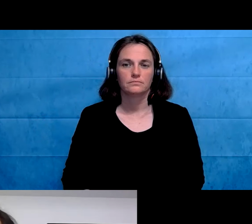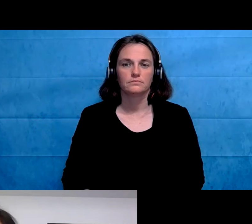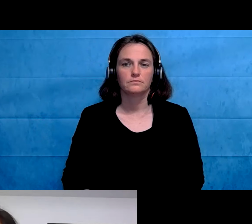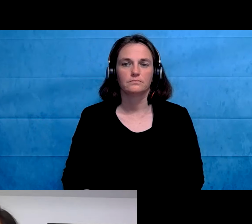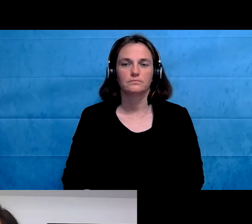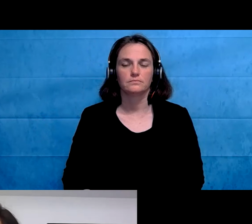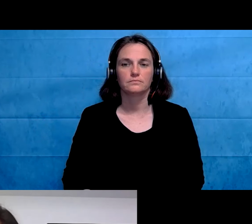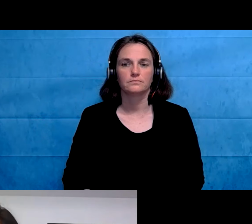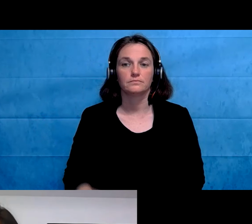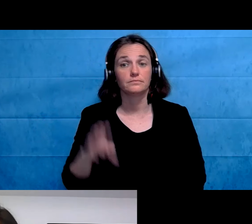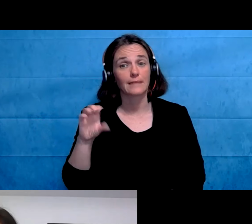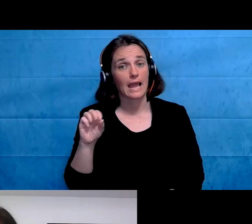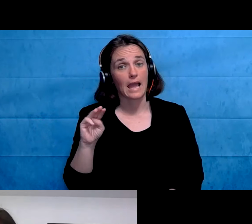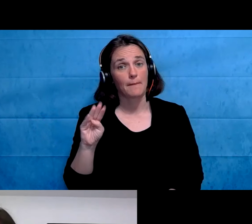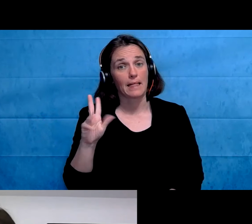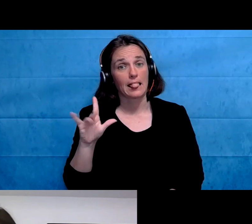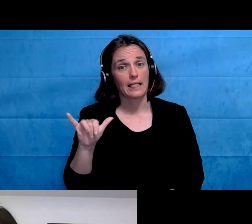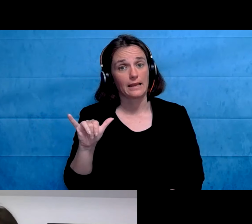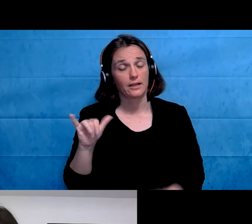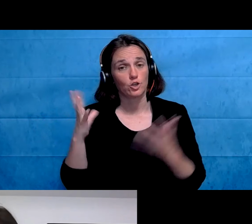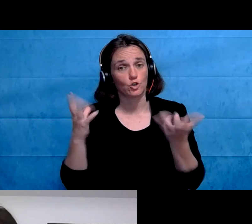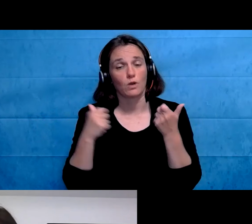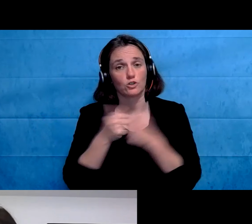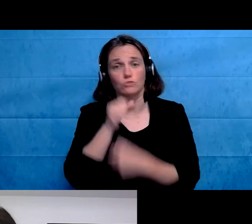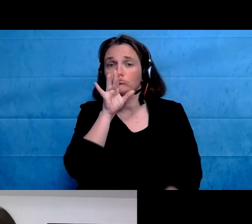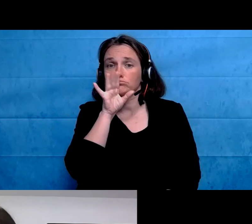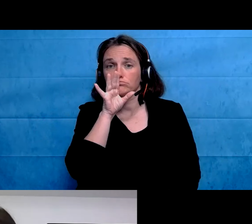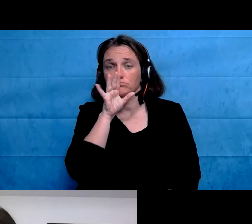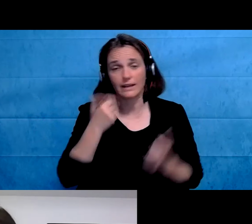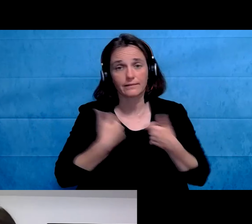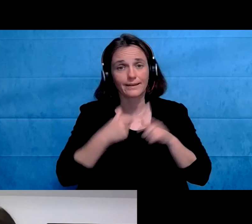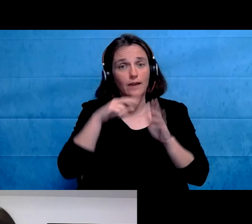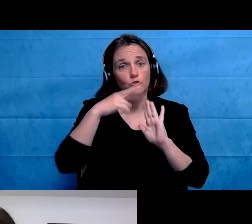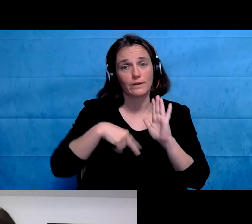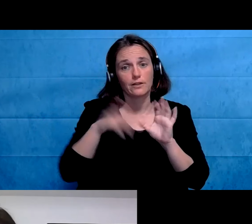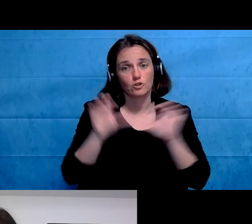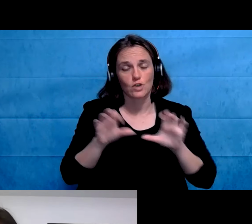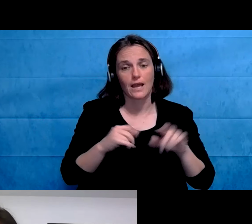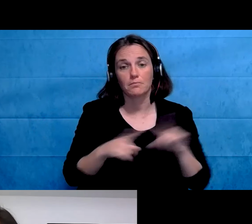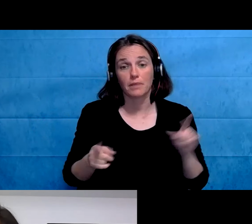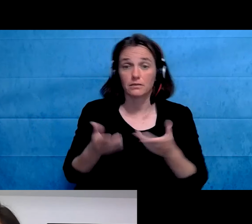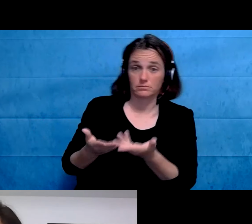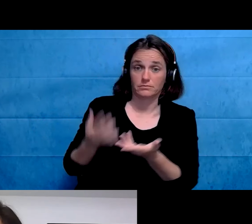Emily, do you want to pipe in? I can read this too, but... I think that she is talking